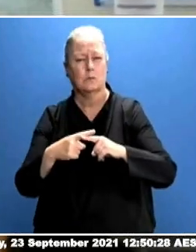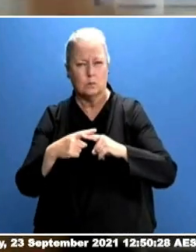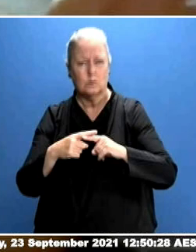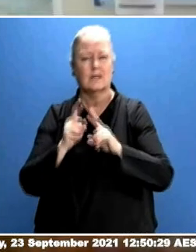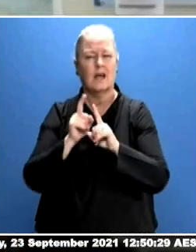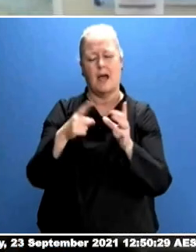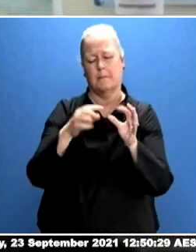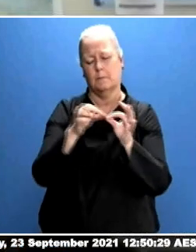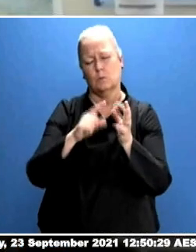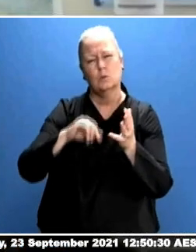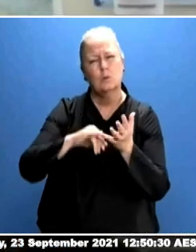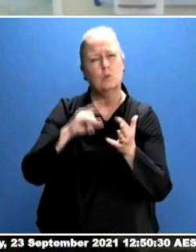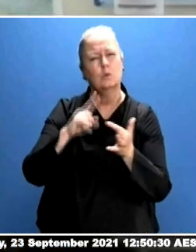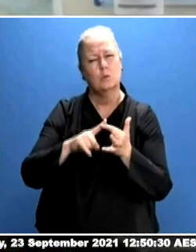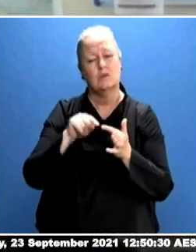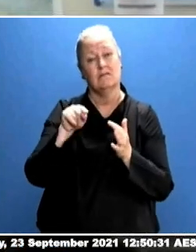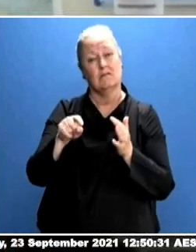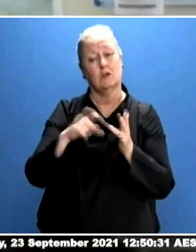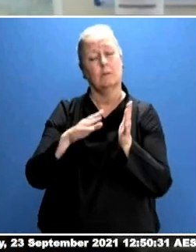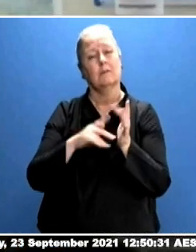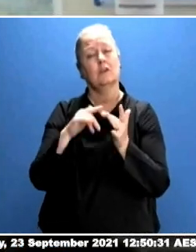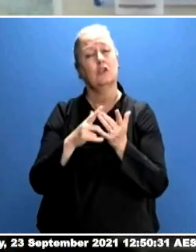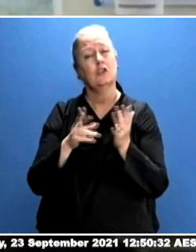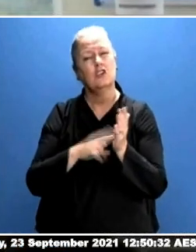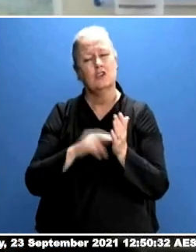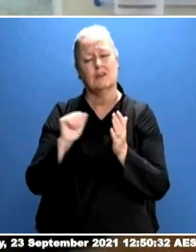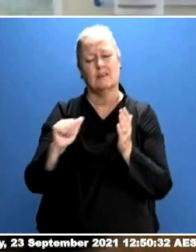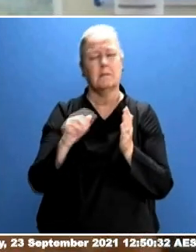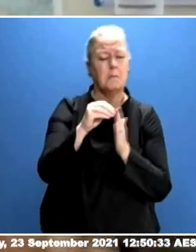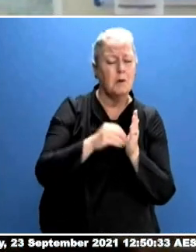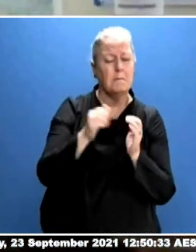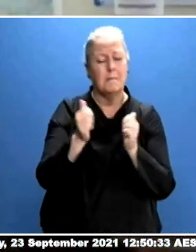There was a specific policy paper they put out during it.